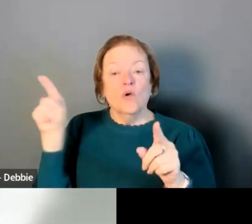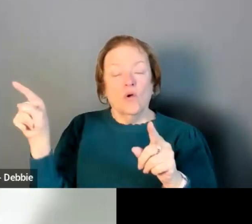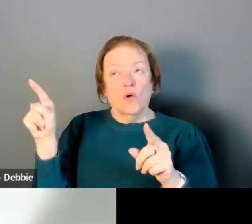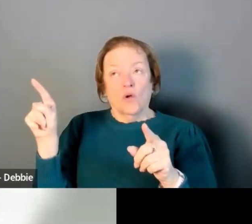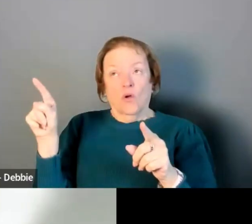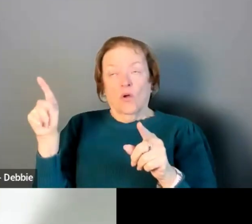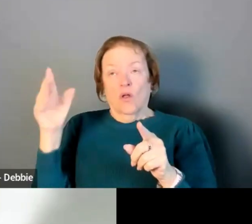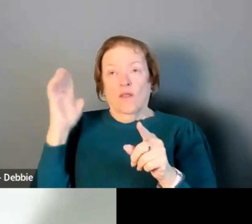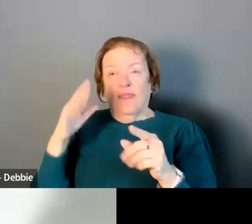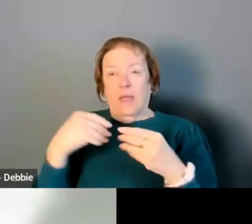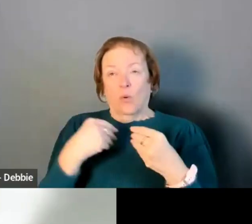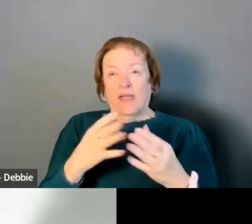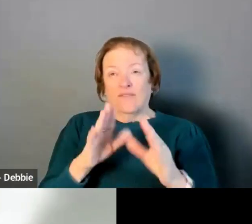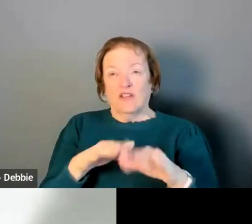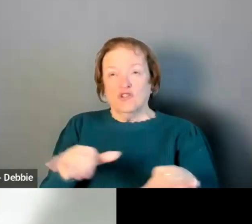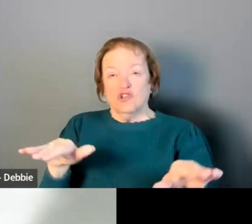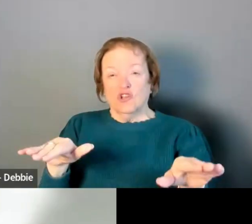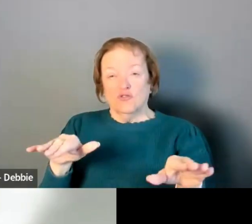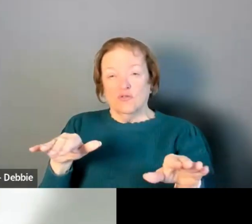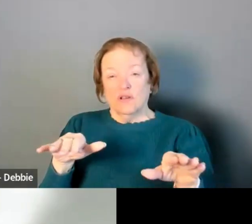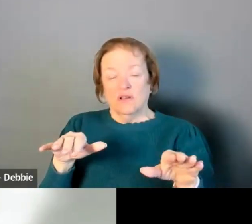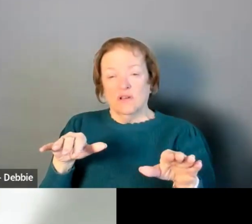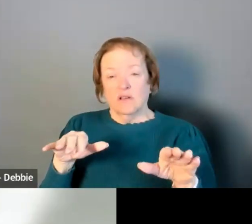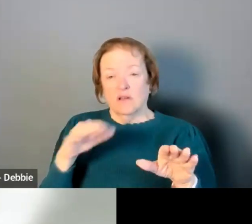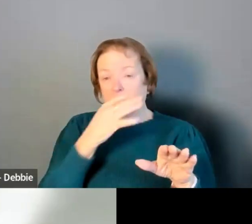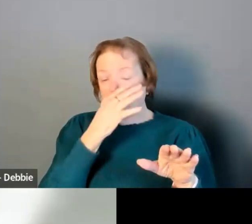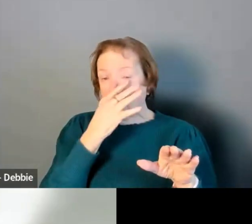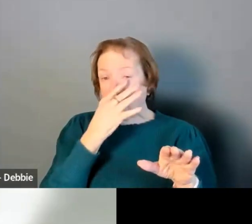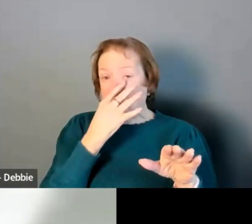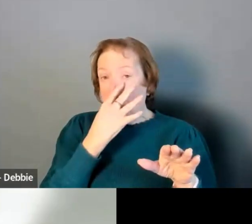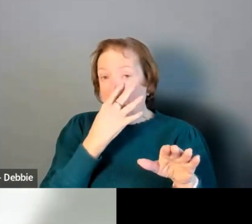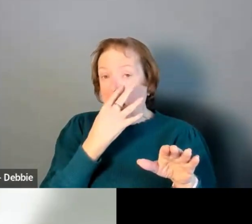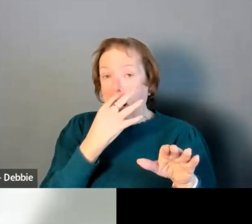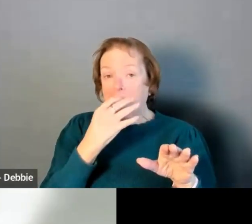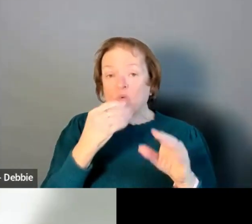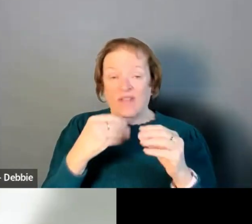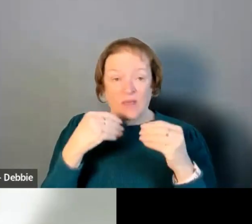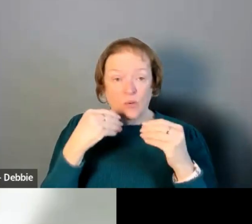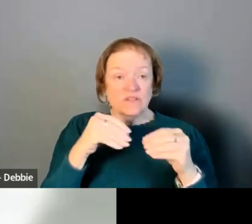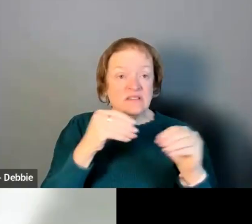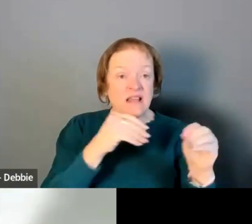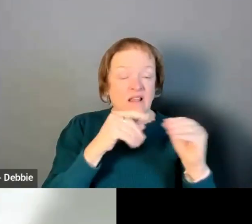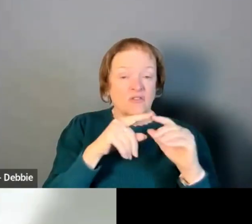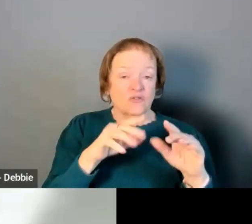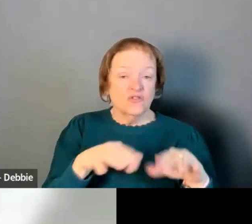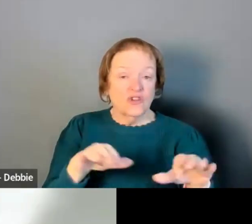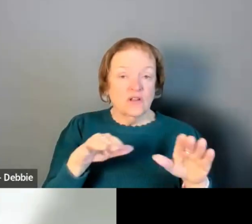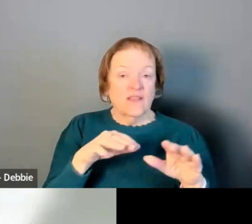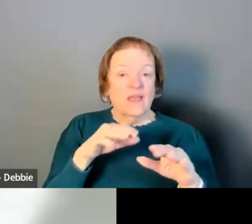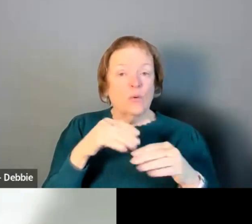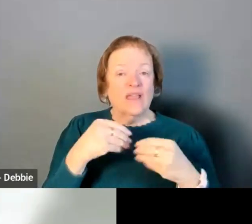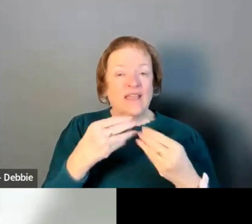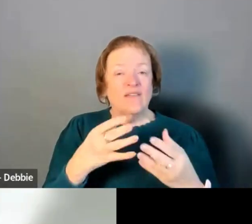children, when they were pushing their hearing aids onto children, which was great, because they were giving all their kids a mini-mic, a multi-mic.